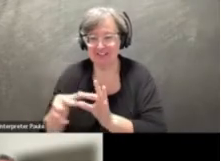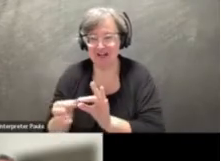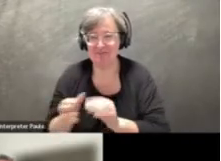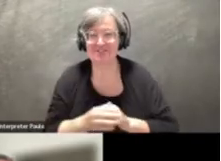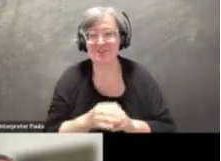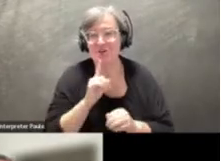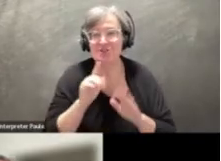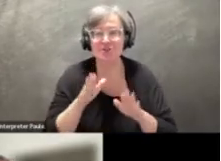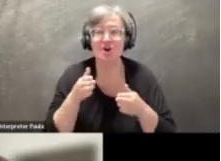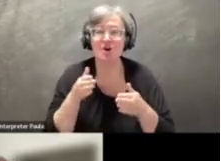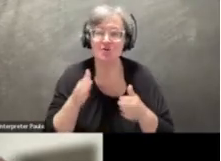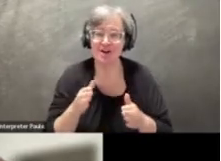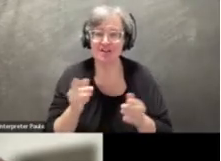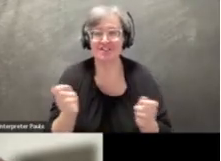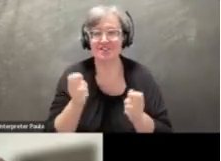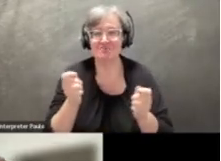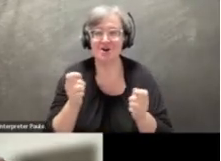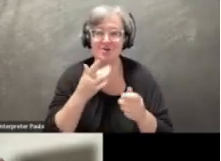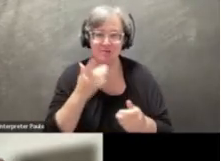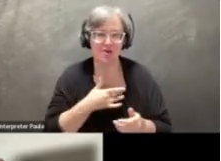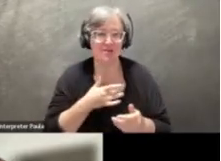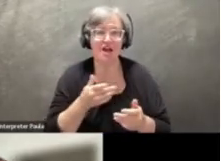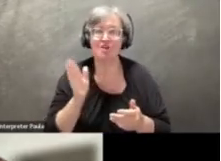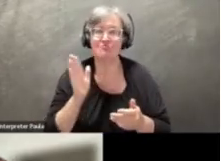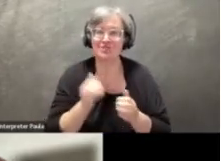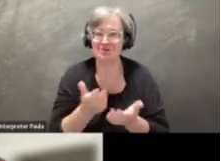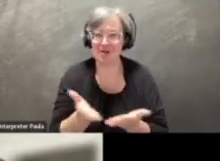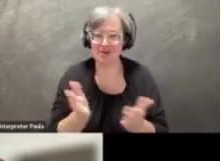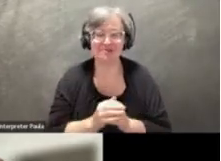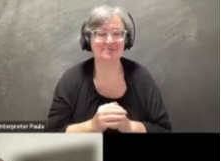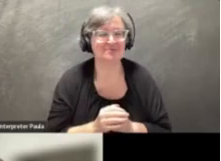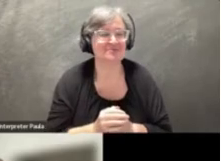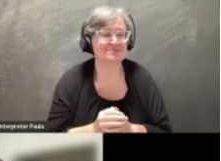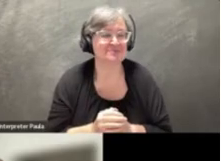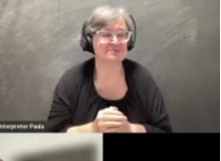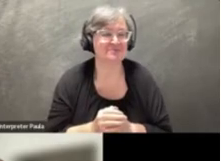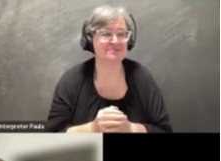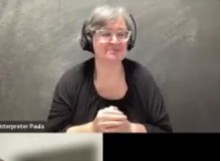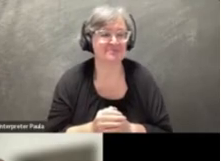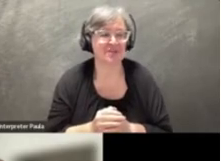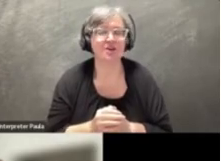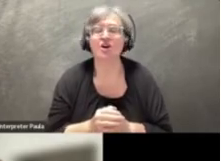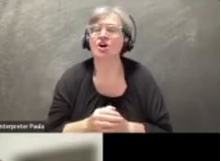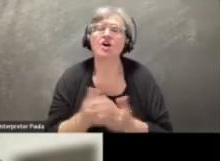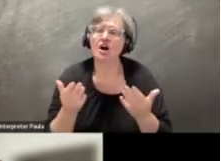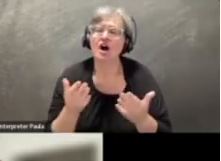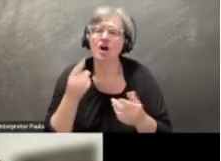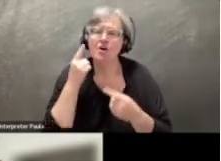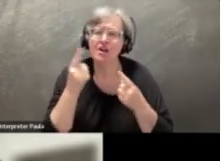way to celebrate a birthday than talking with you all. So thank you for that. So really want to think about the 9 Elements of a Person-Centered System and